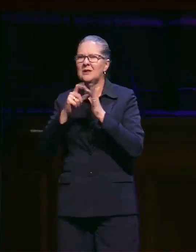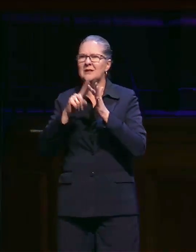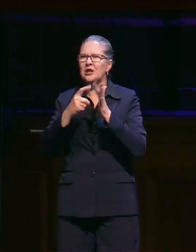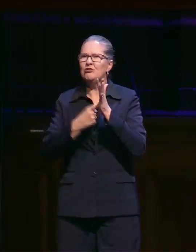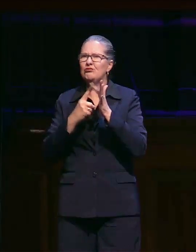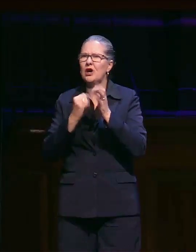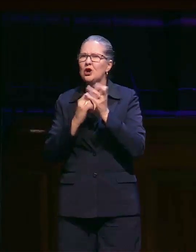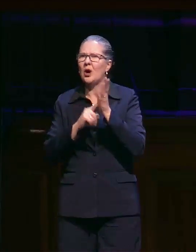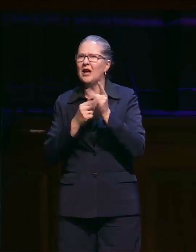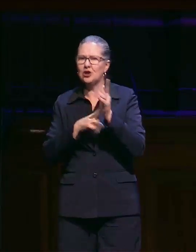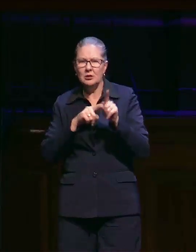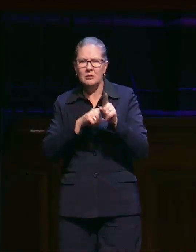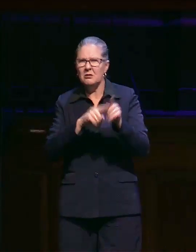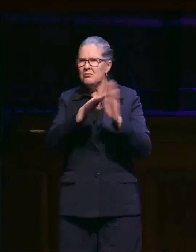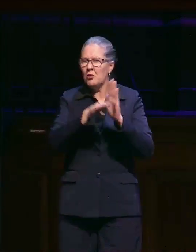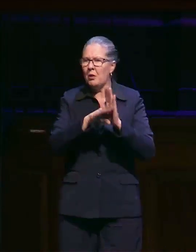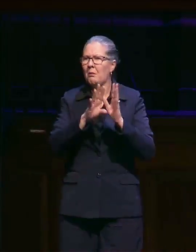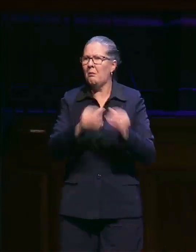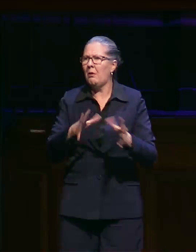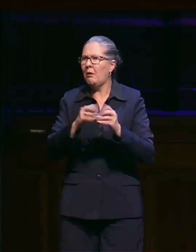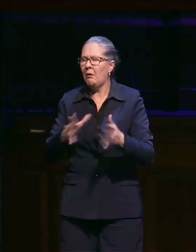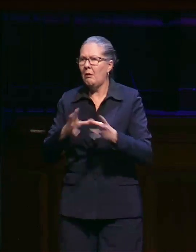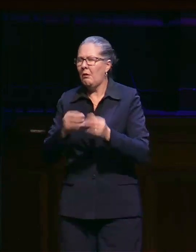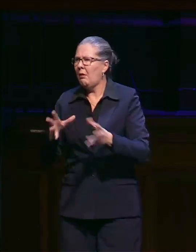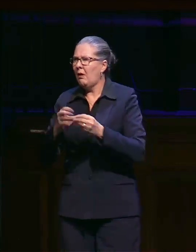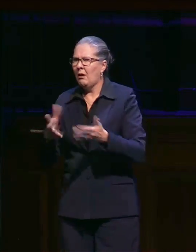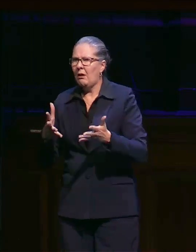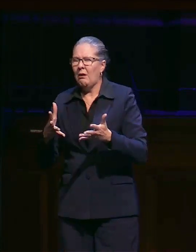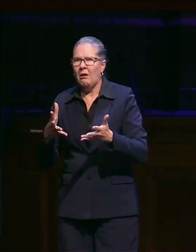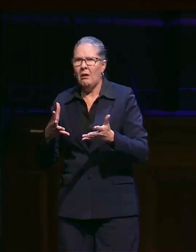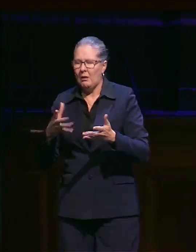permanent feature of these economies not a brief moment of pain that certainly